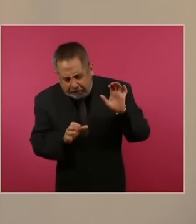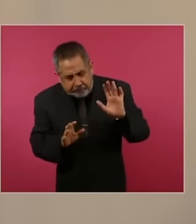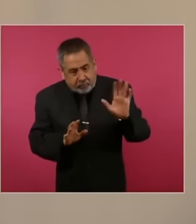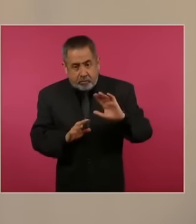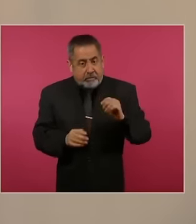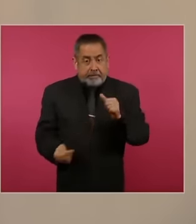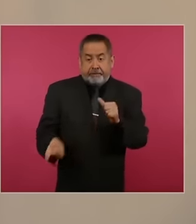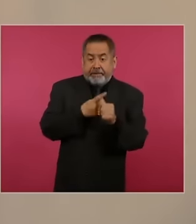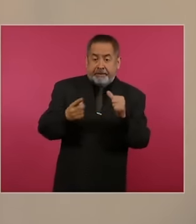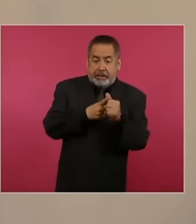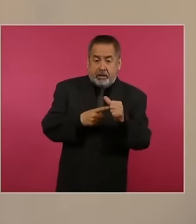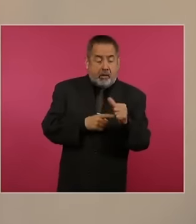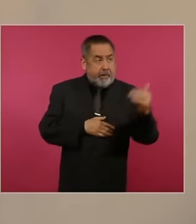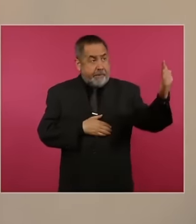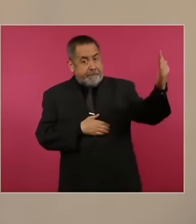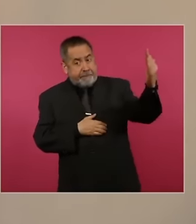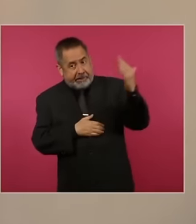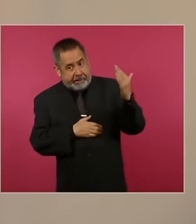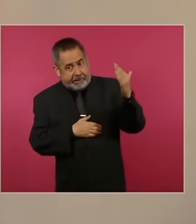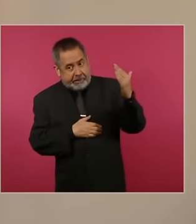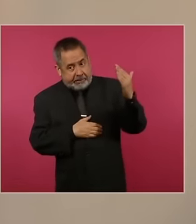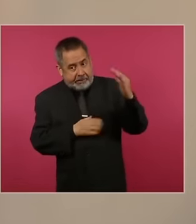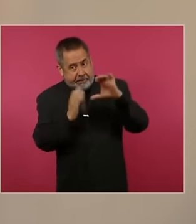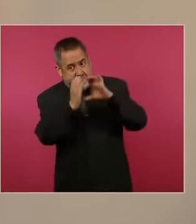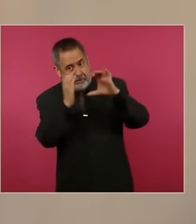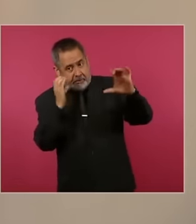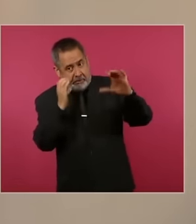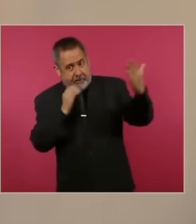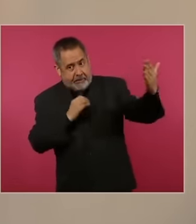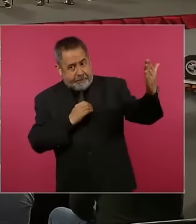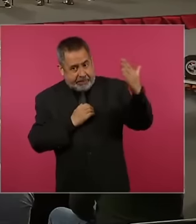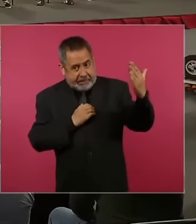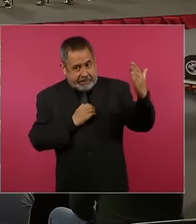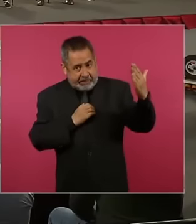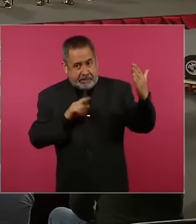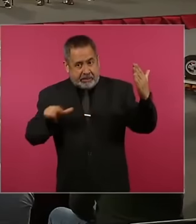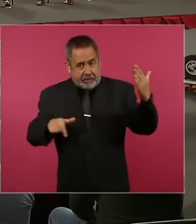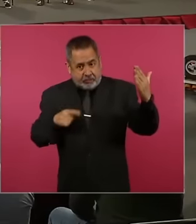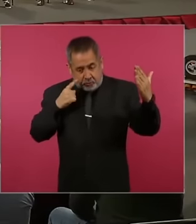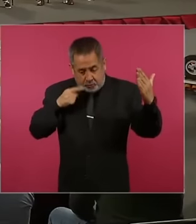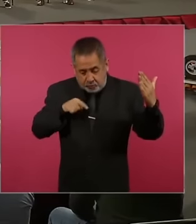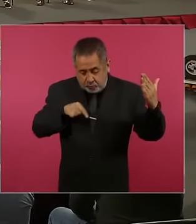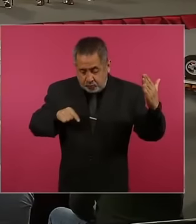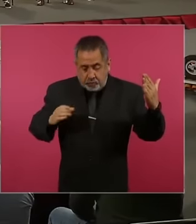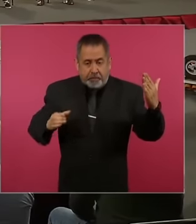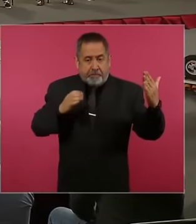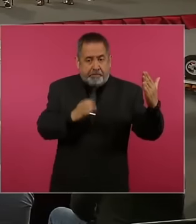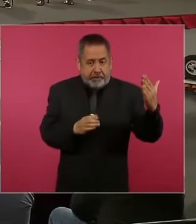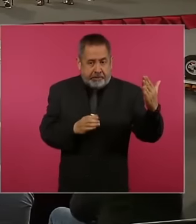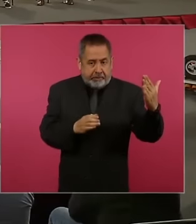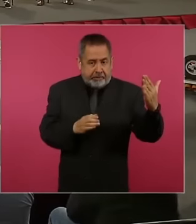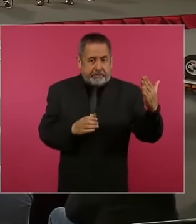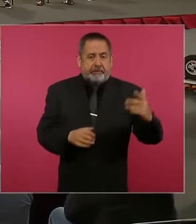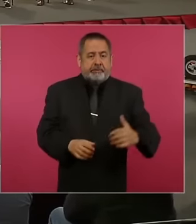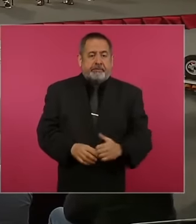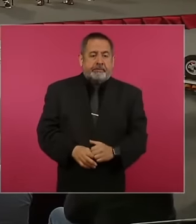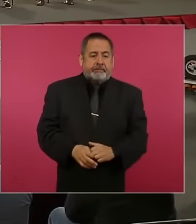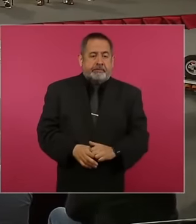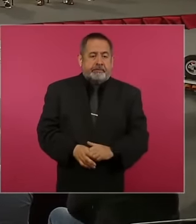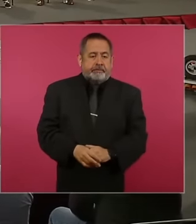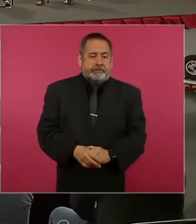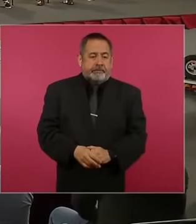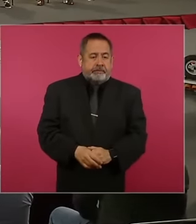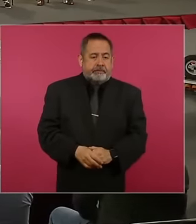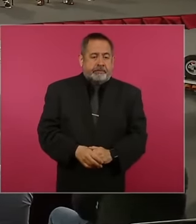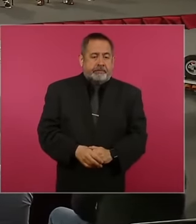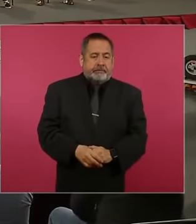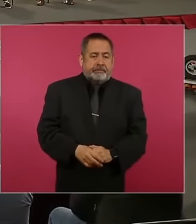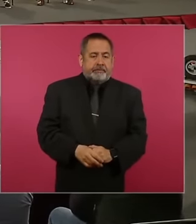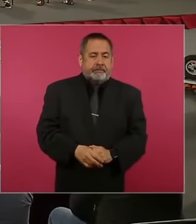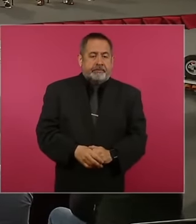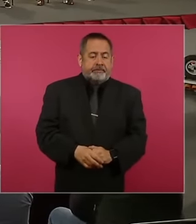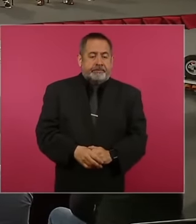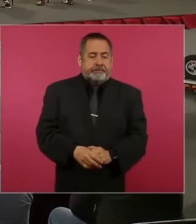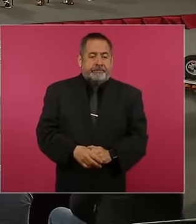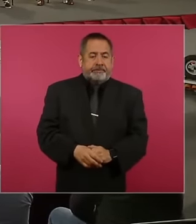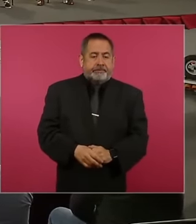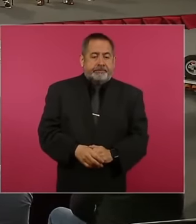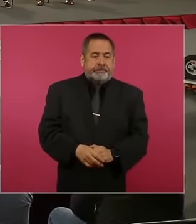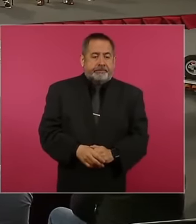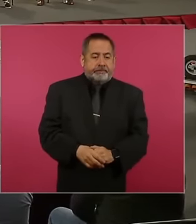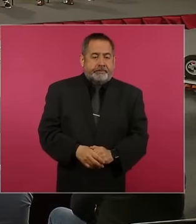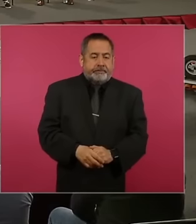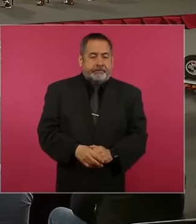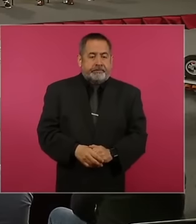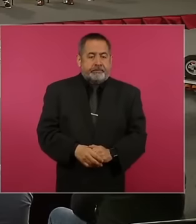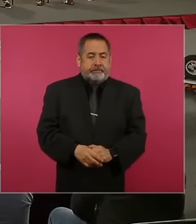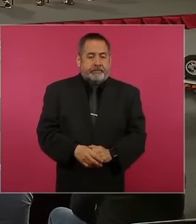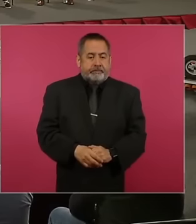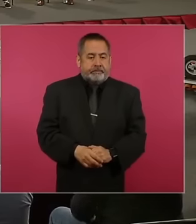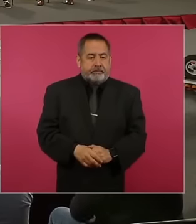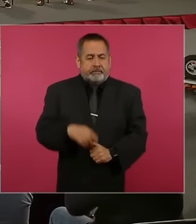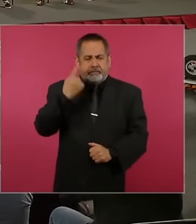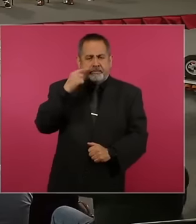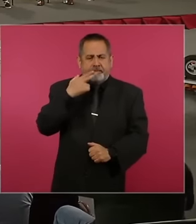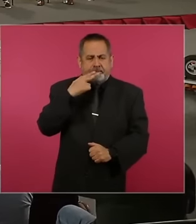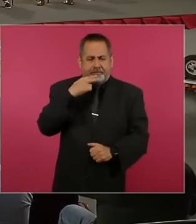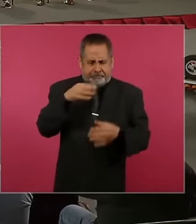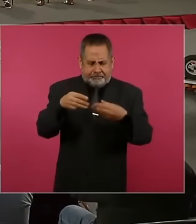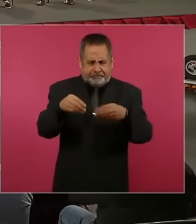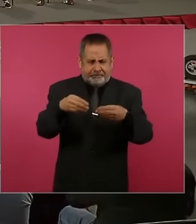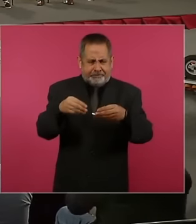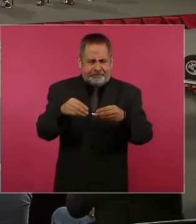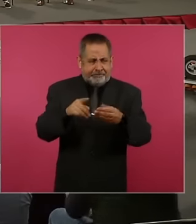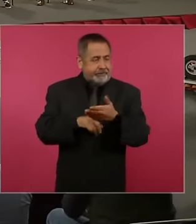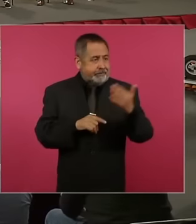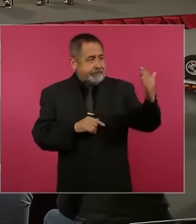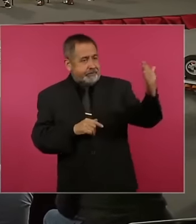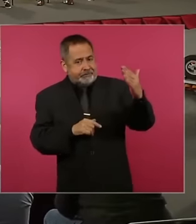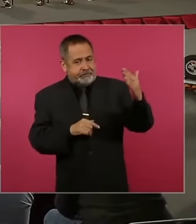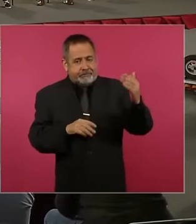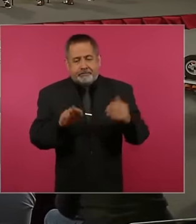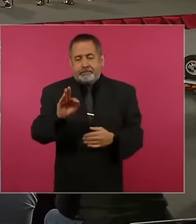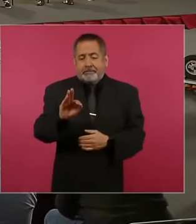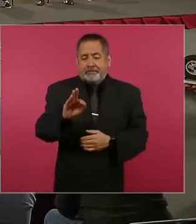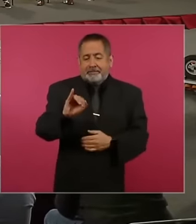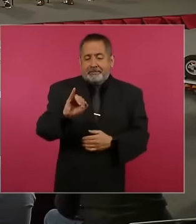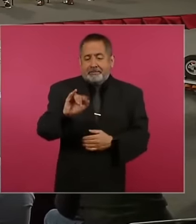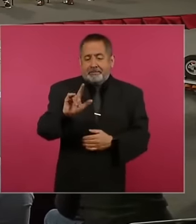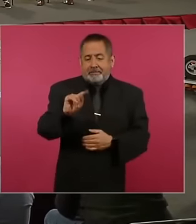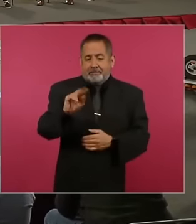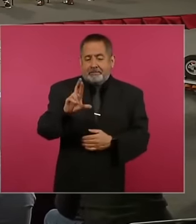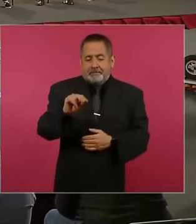be very careful because Please go ahead What is the role of the filter Look at the light My friend